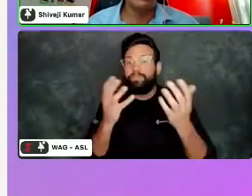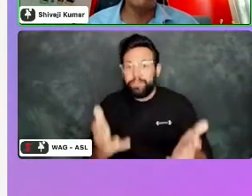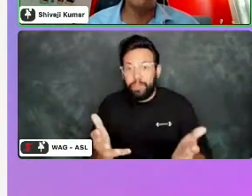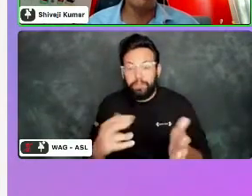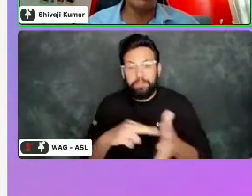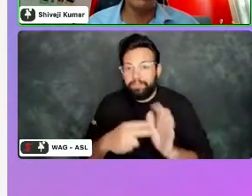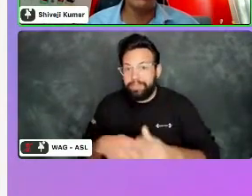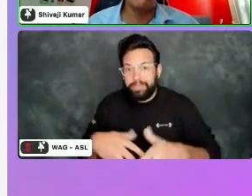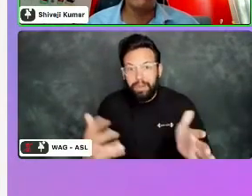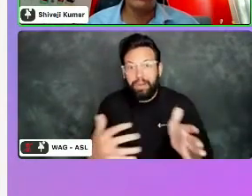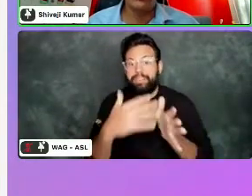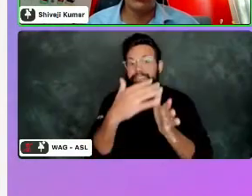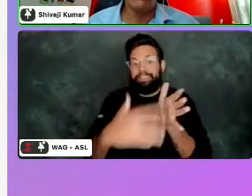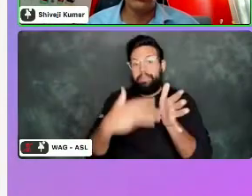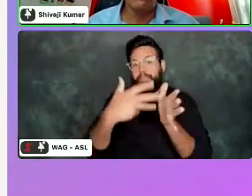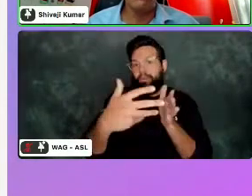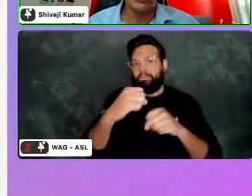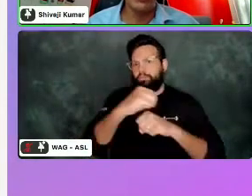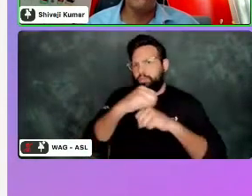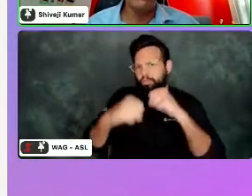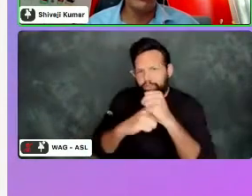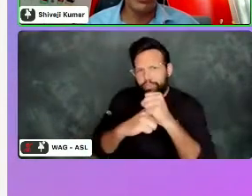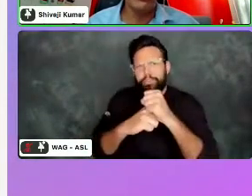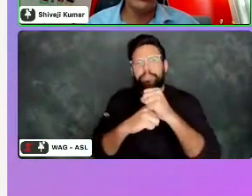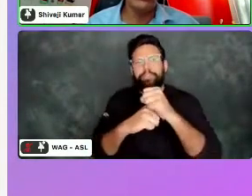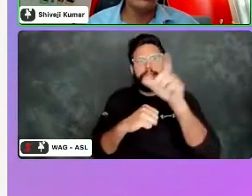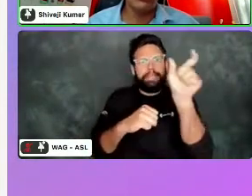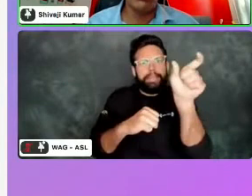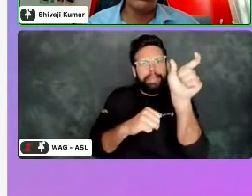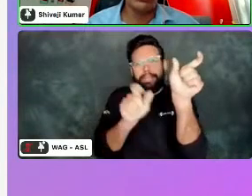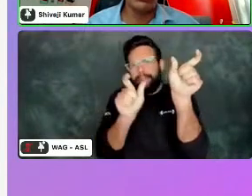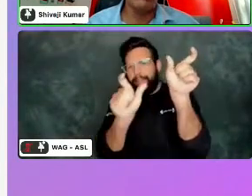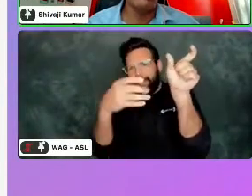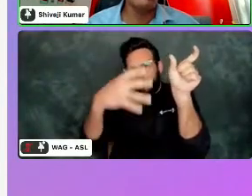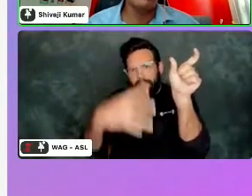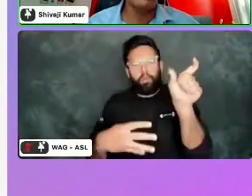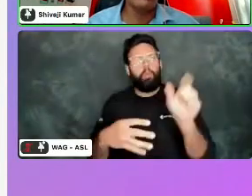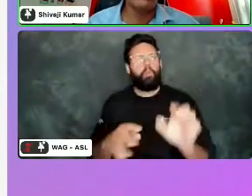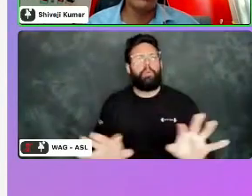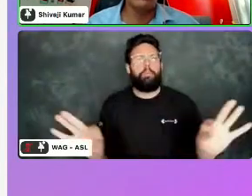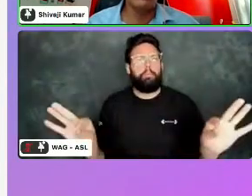is really important. So five errors with tables.